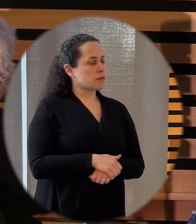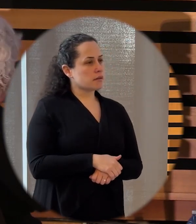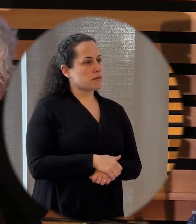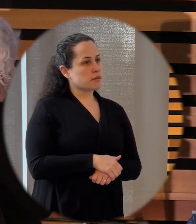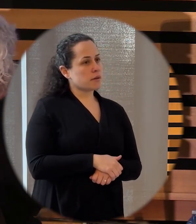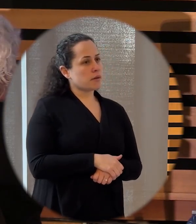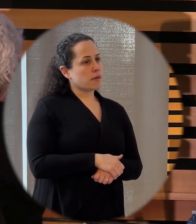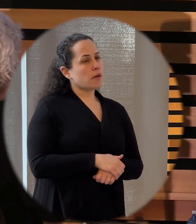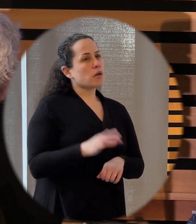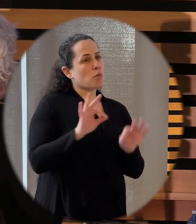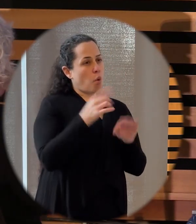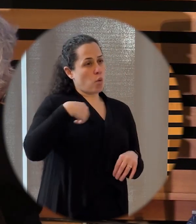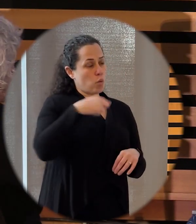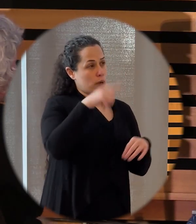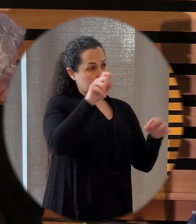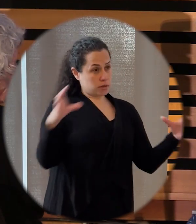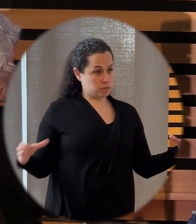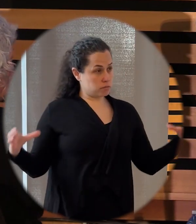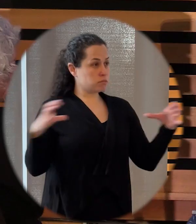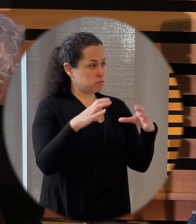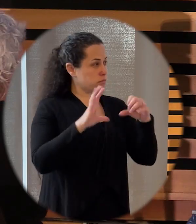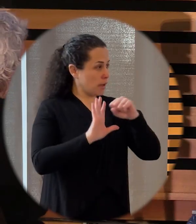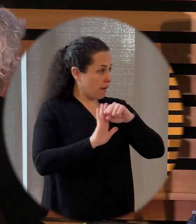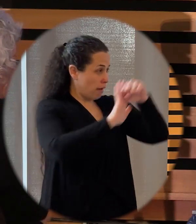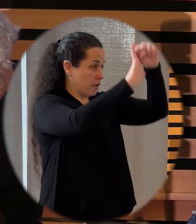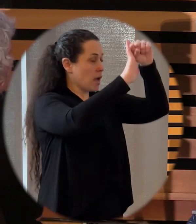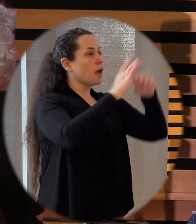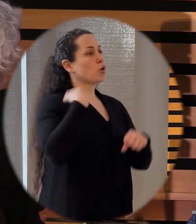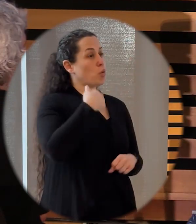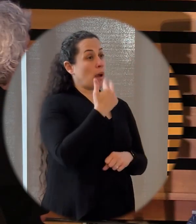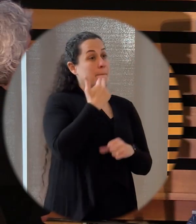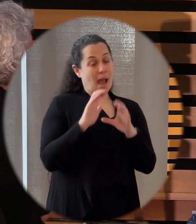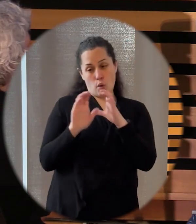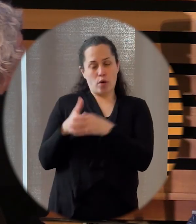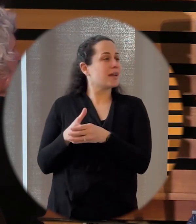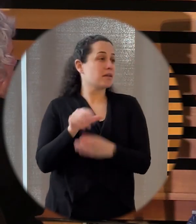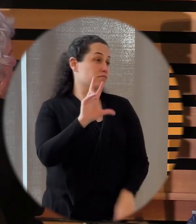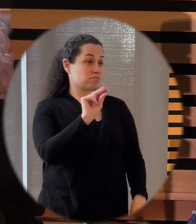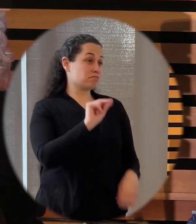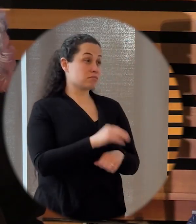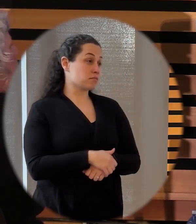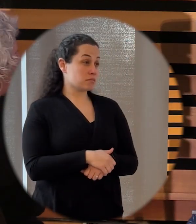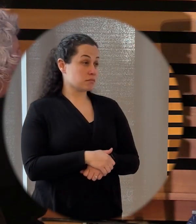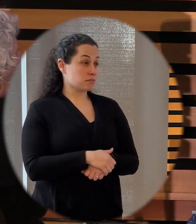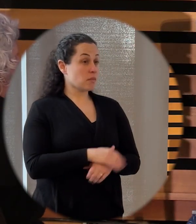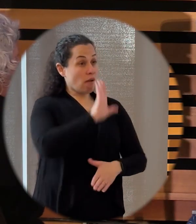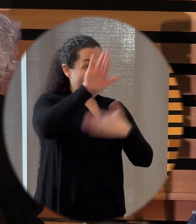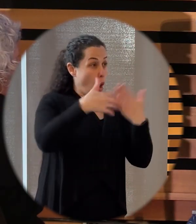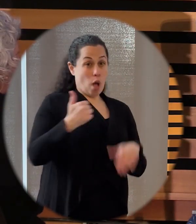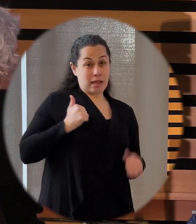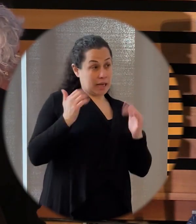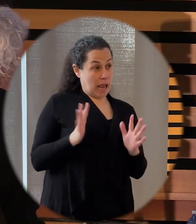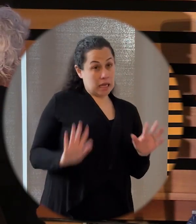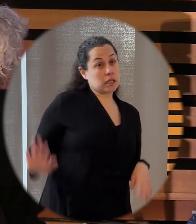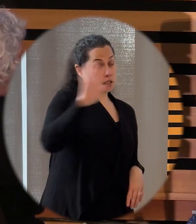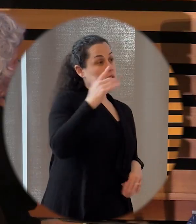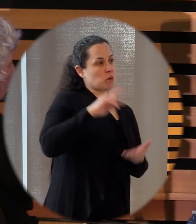we need to use our collective voice to say we are not a minority. We are 27% of Canadians,